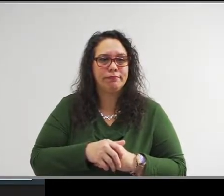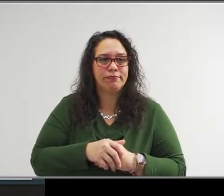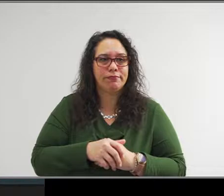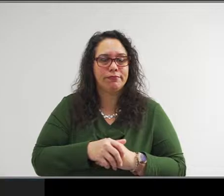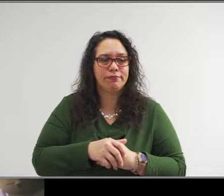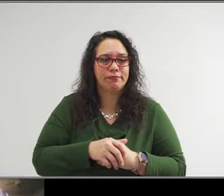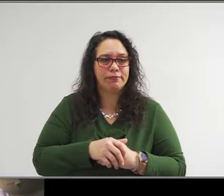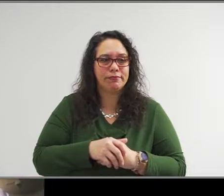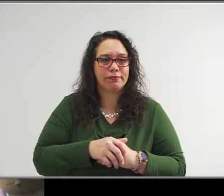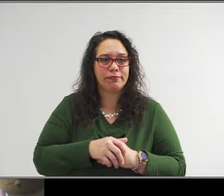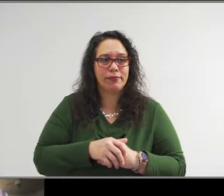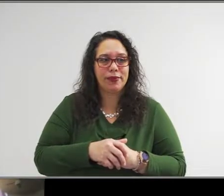And thank you.